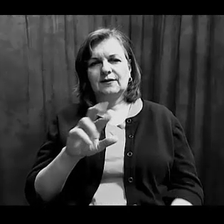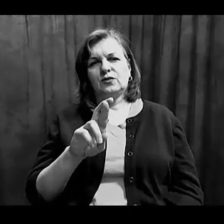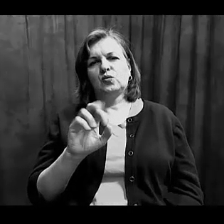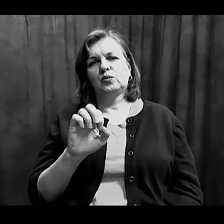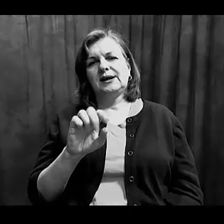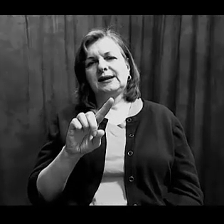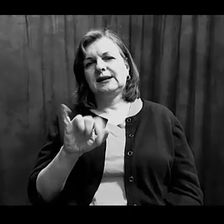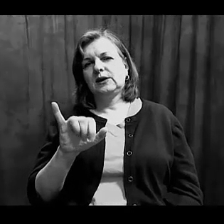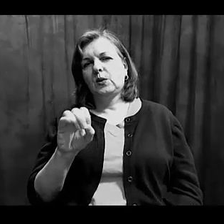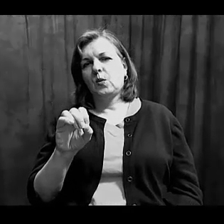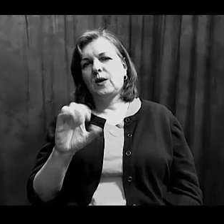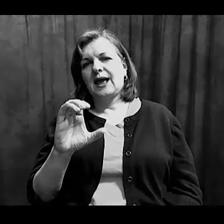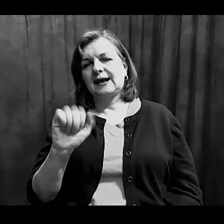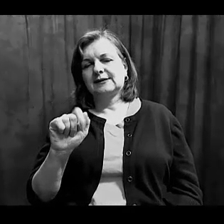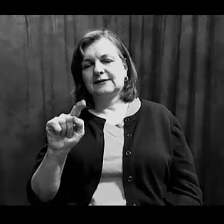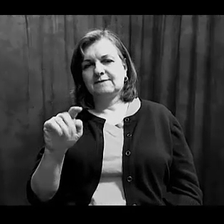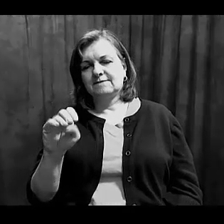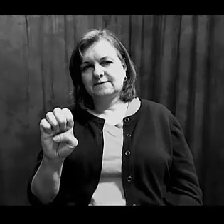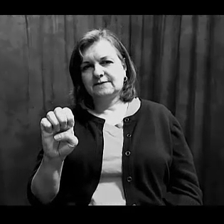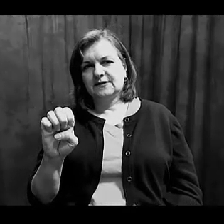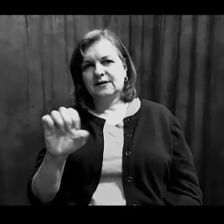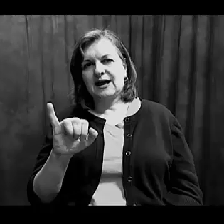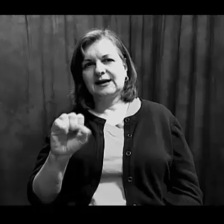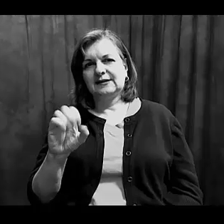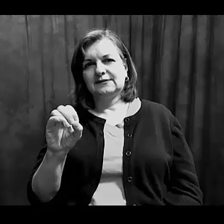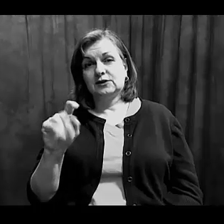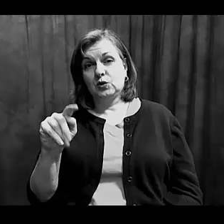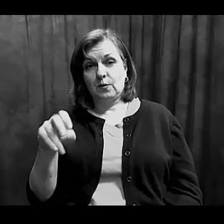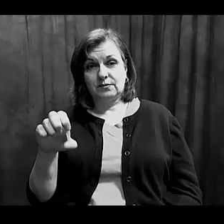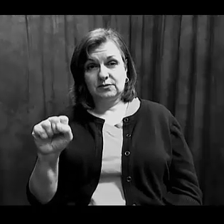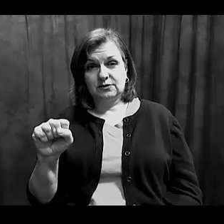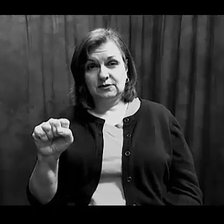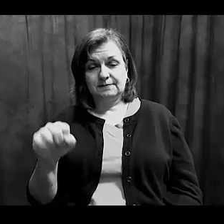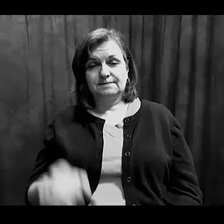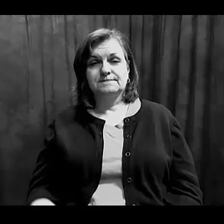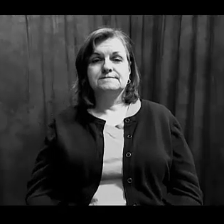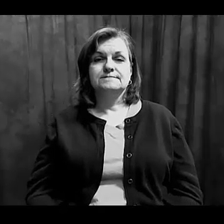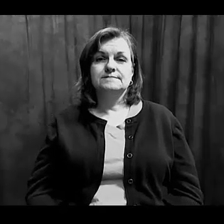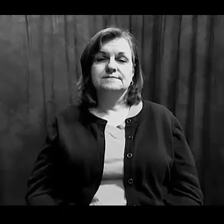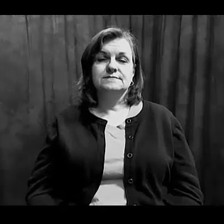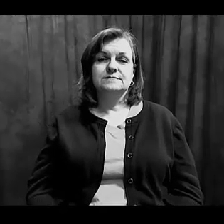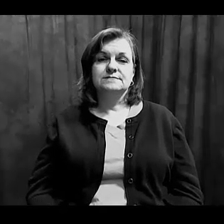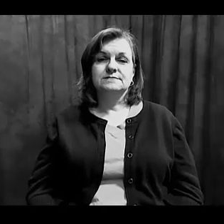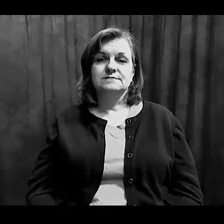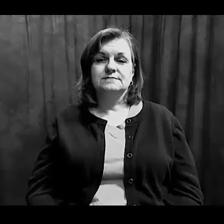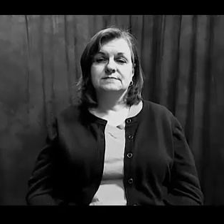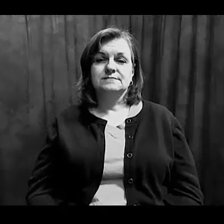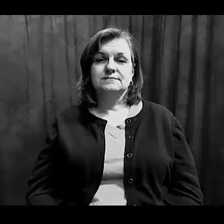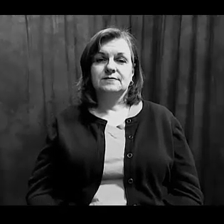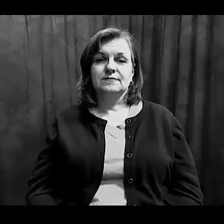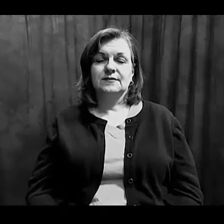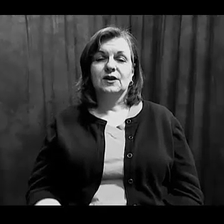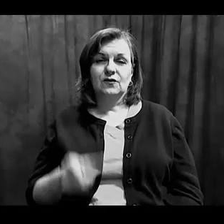or radioactive isotopes